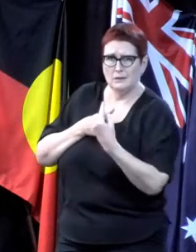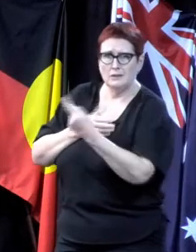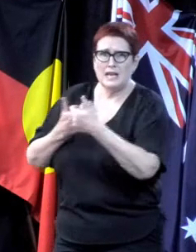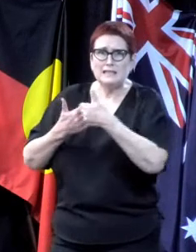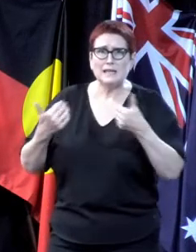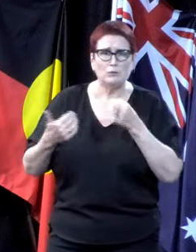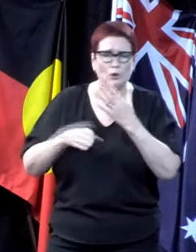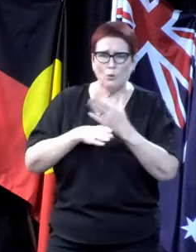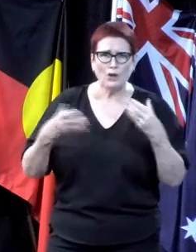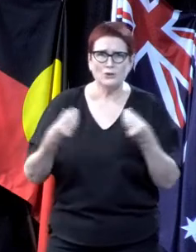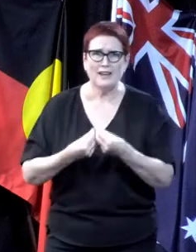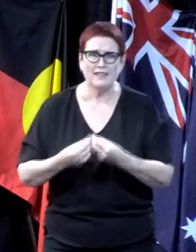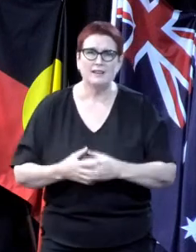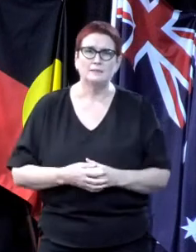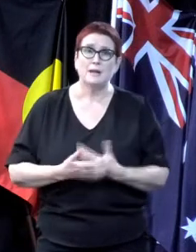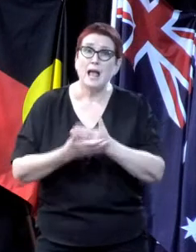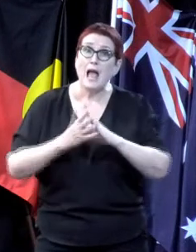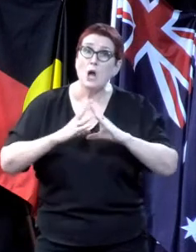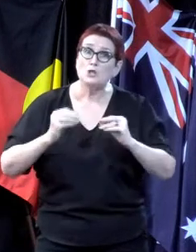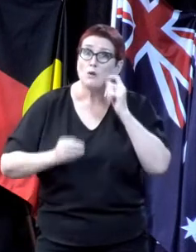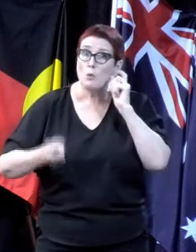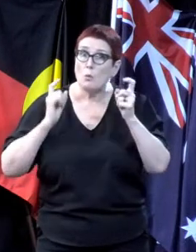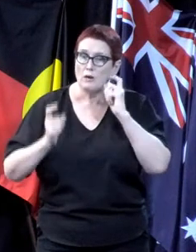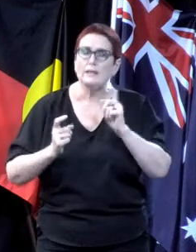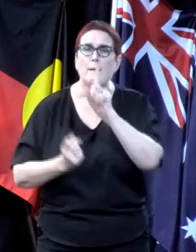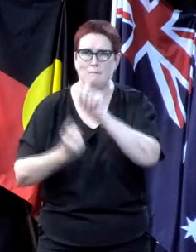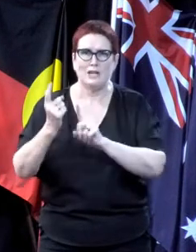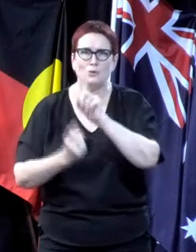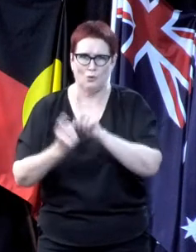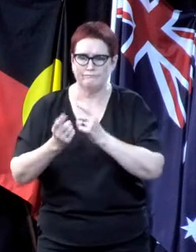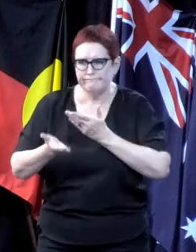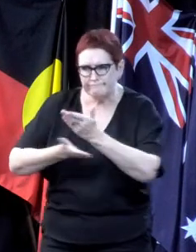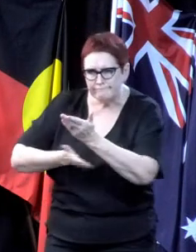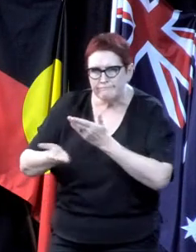The concerns were addressed through mentoring, supportive conversations, and a willingness to give it a go.